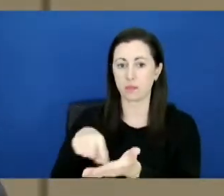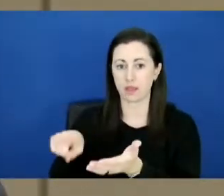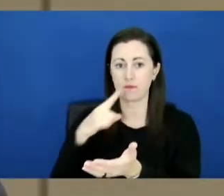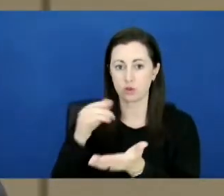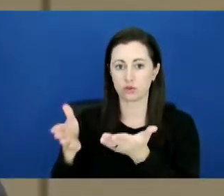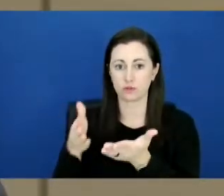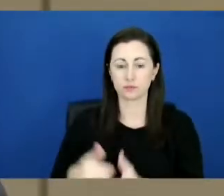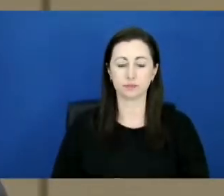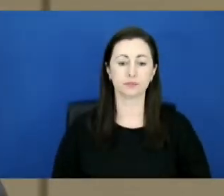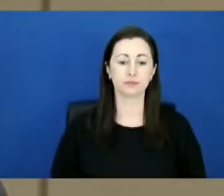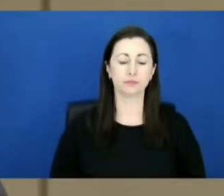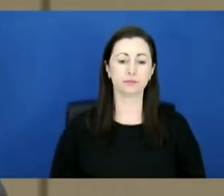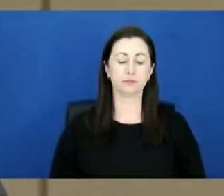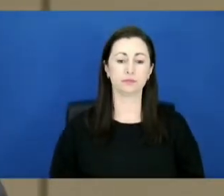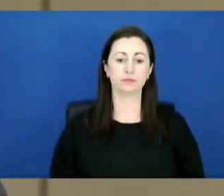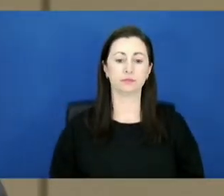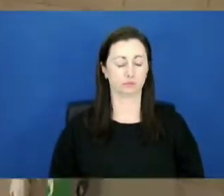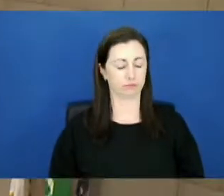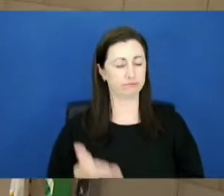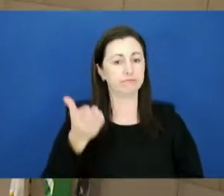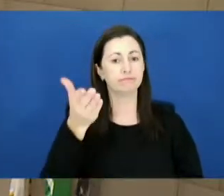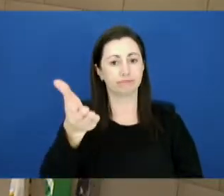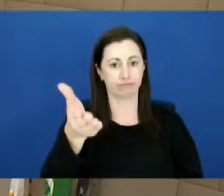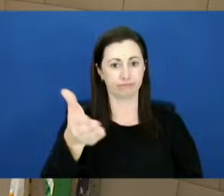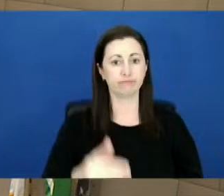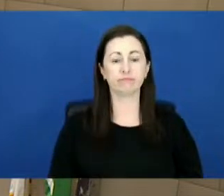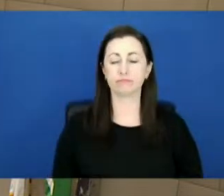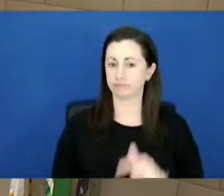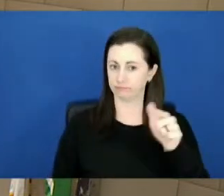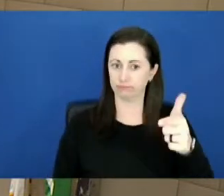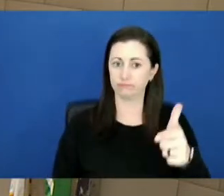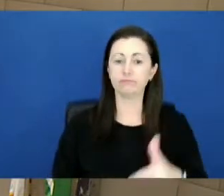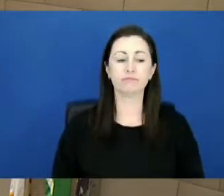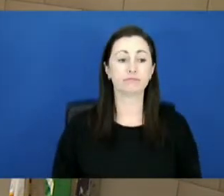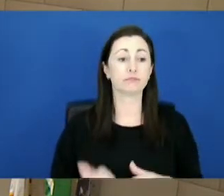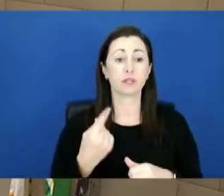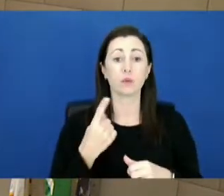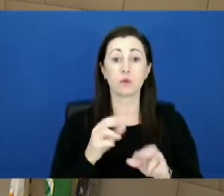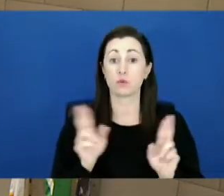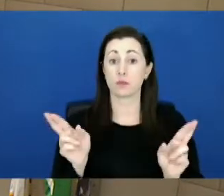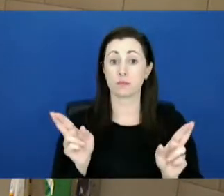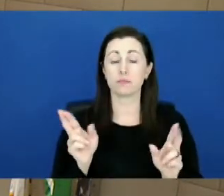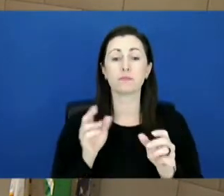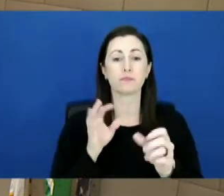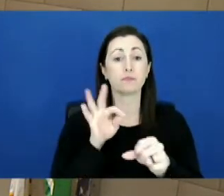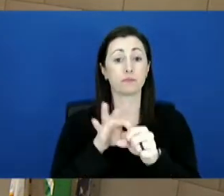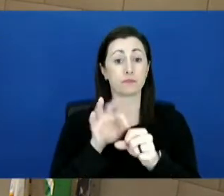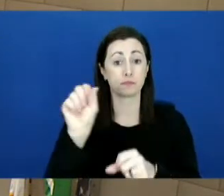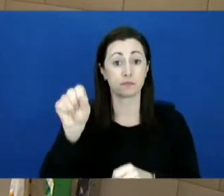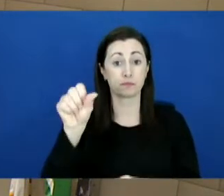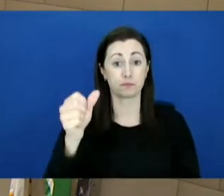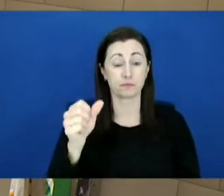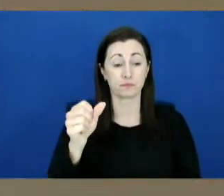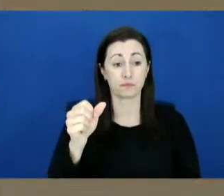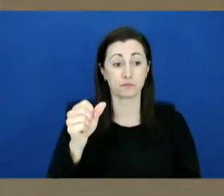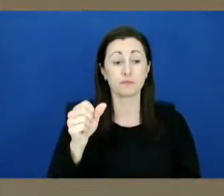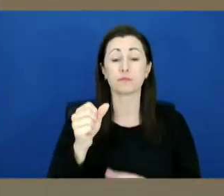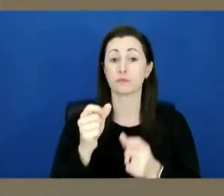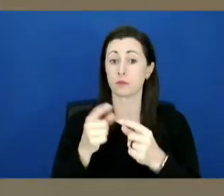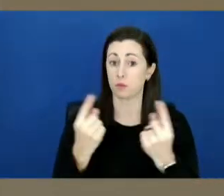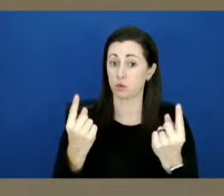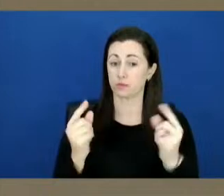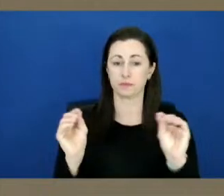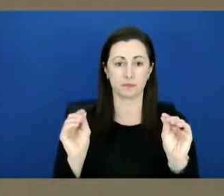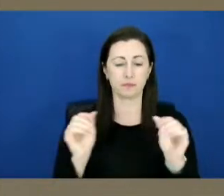THEN WE SET THE FEES THAT GET